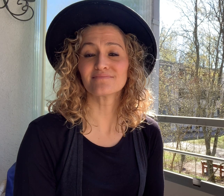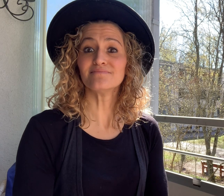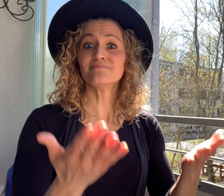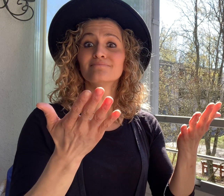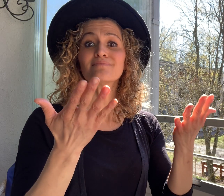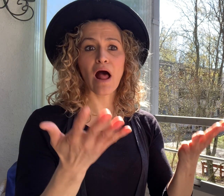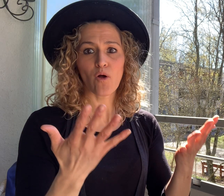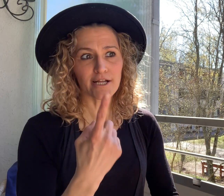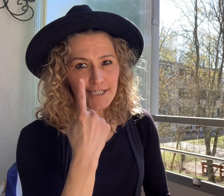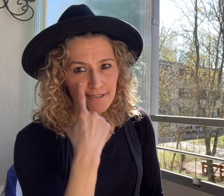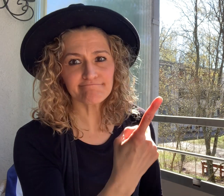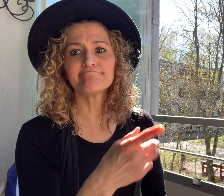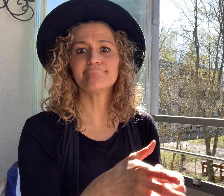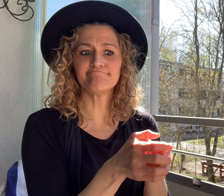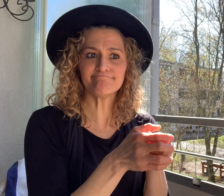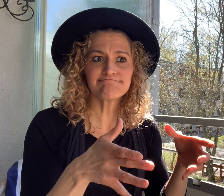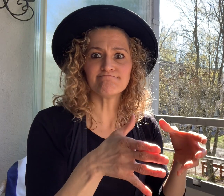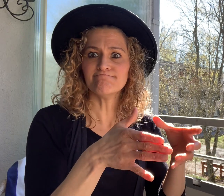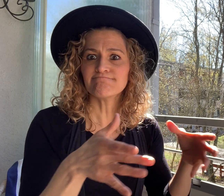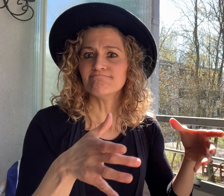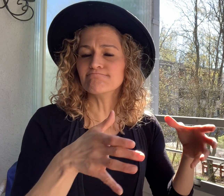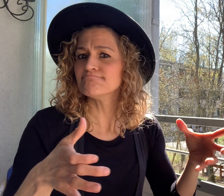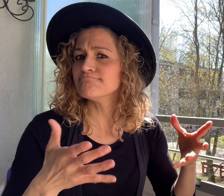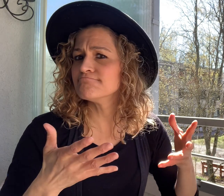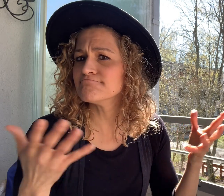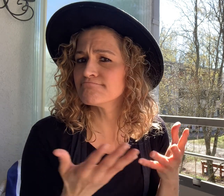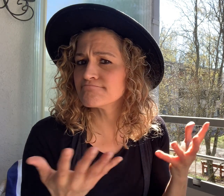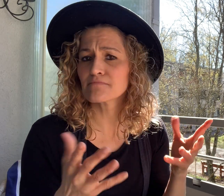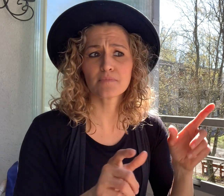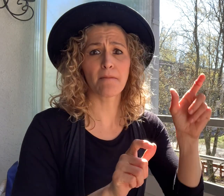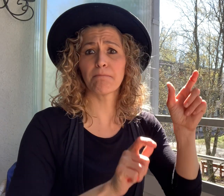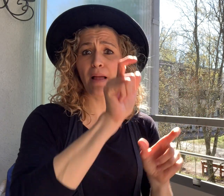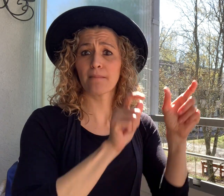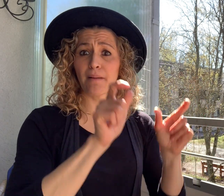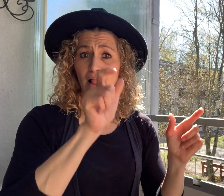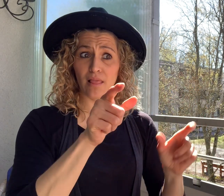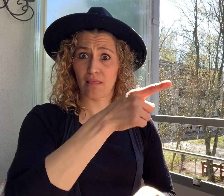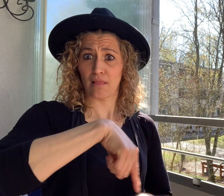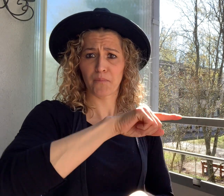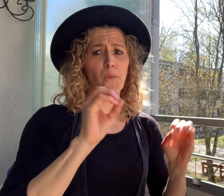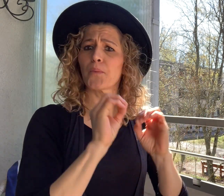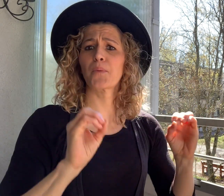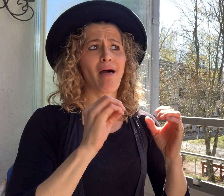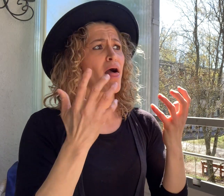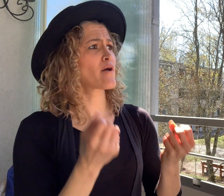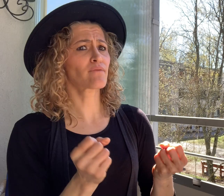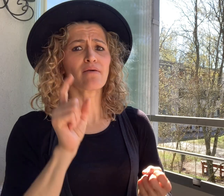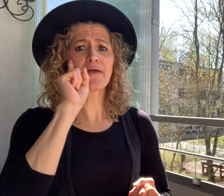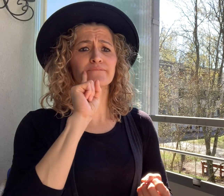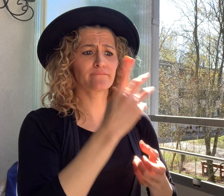More people with no family relationships with Deaf people